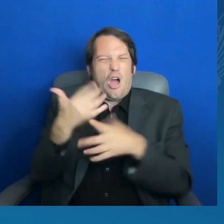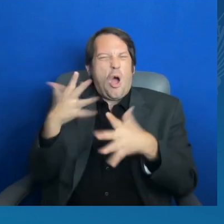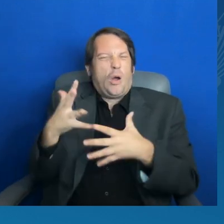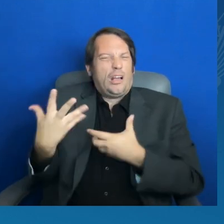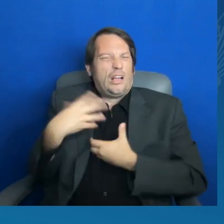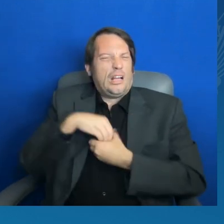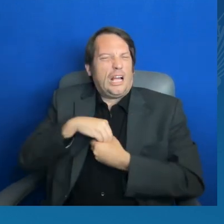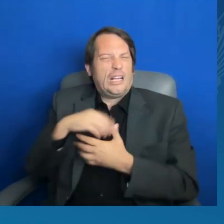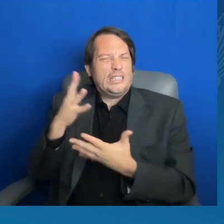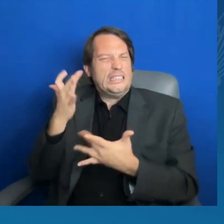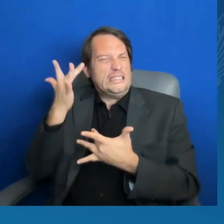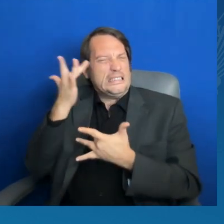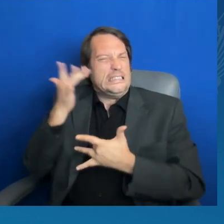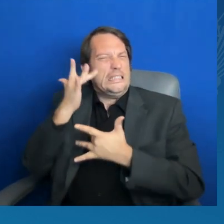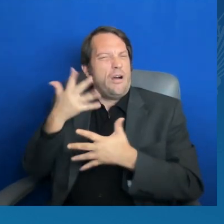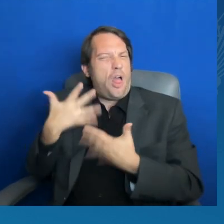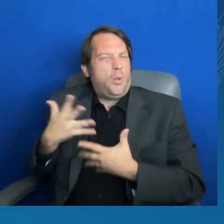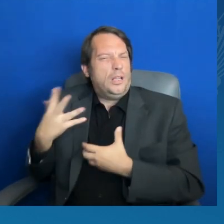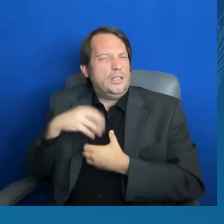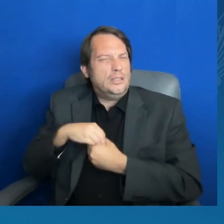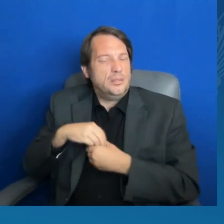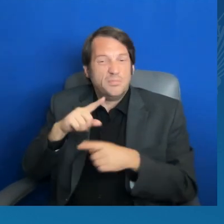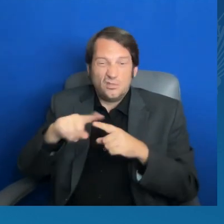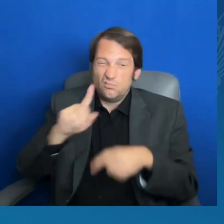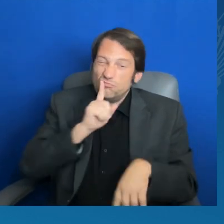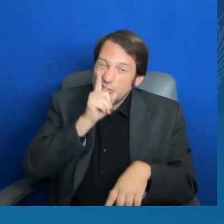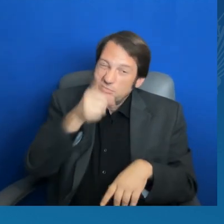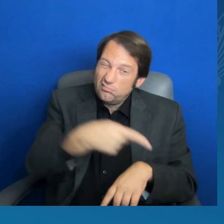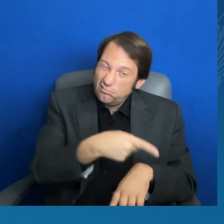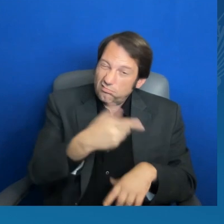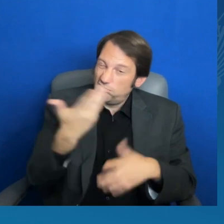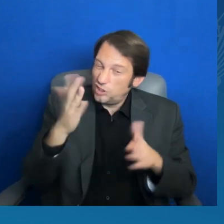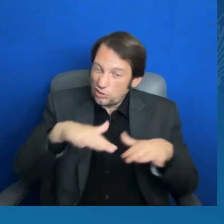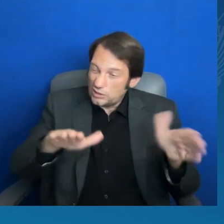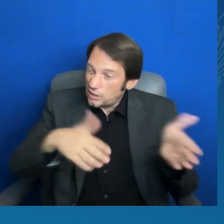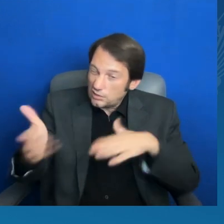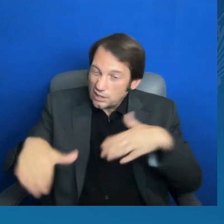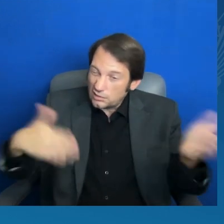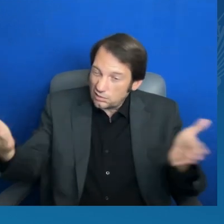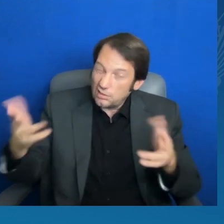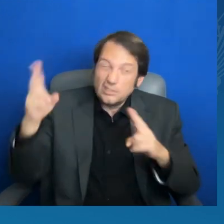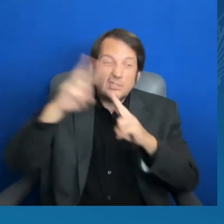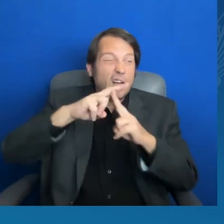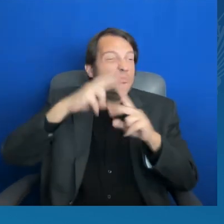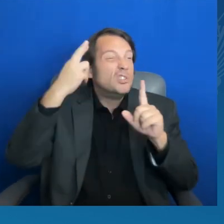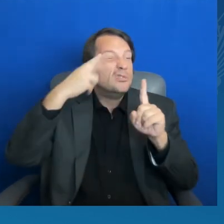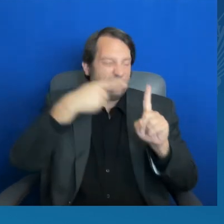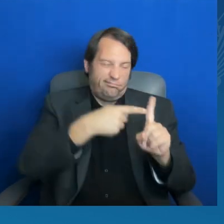But for those watching and listening from afar: One in five Americans has a family member